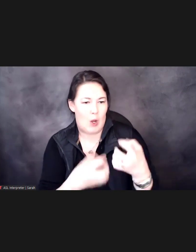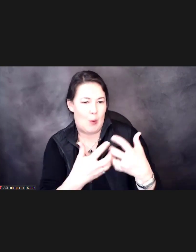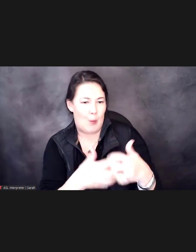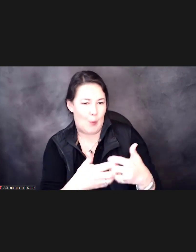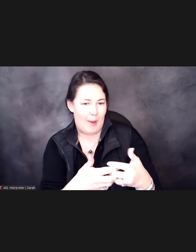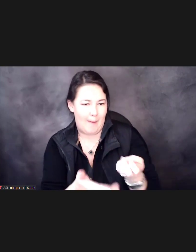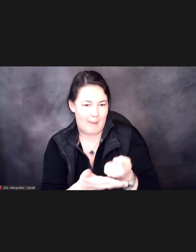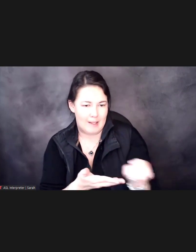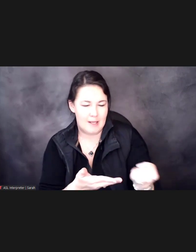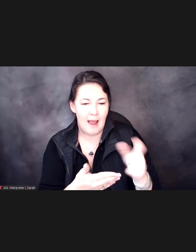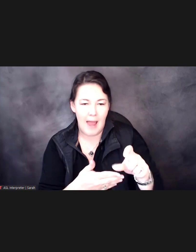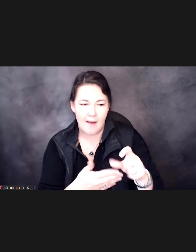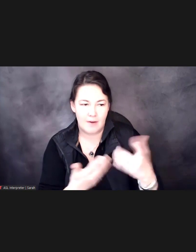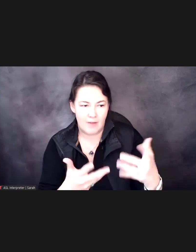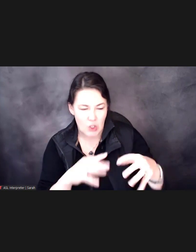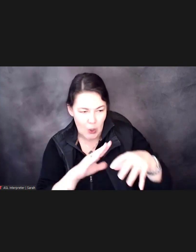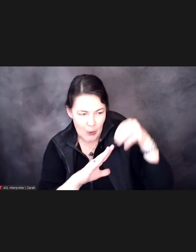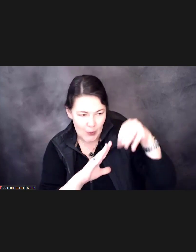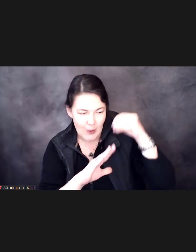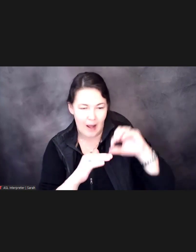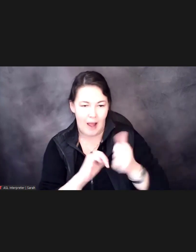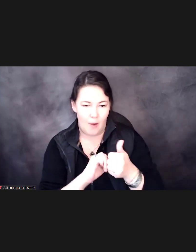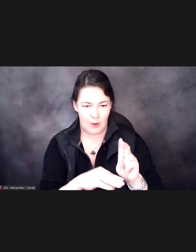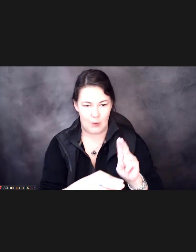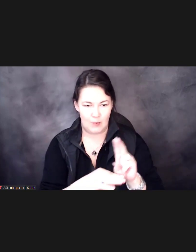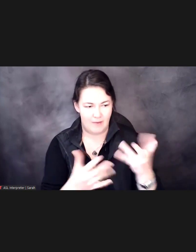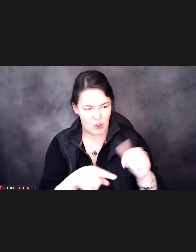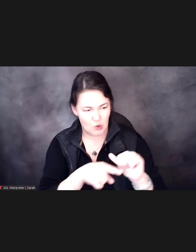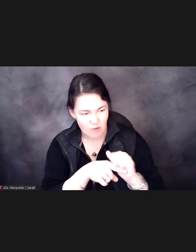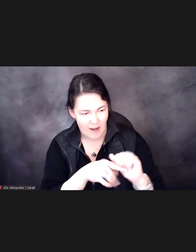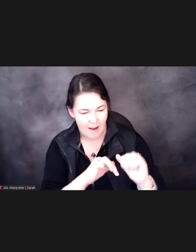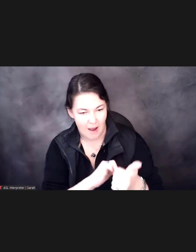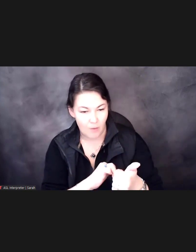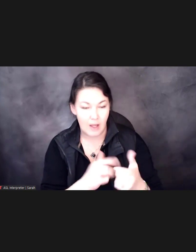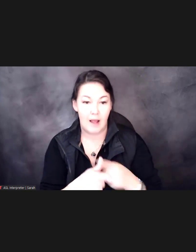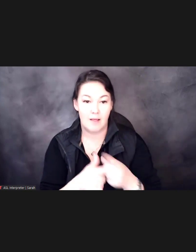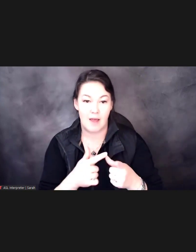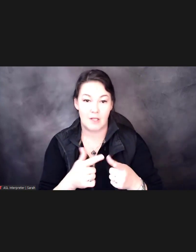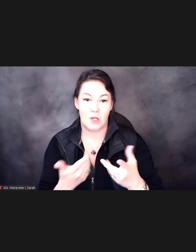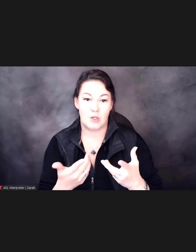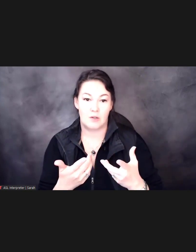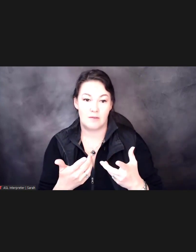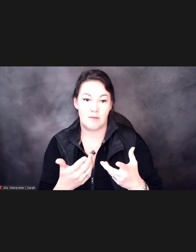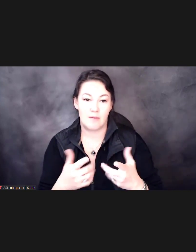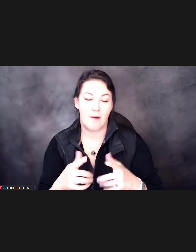We have to be trained to use that equipment and have a screening and